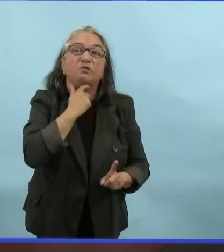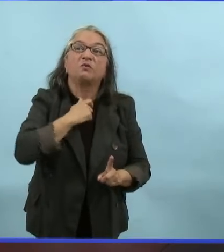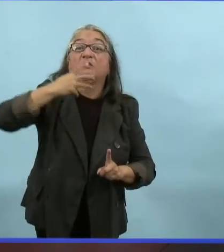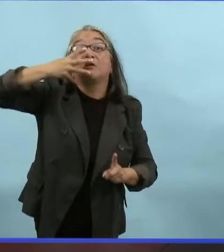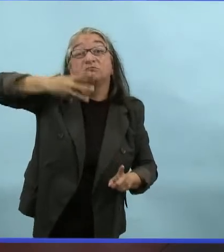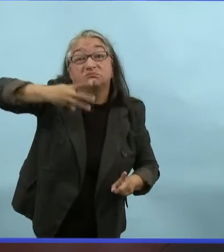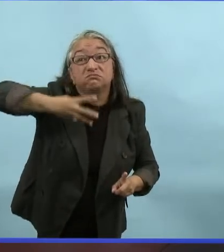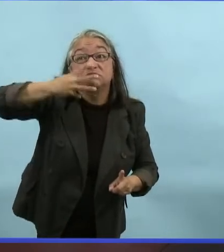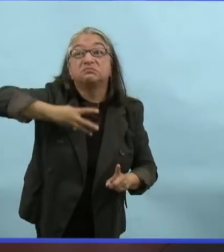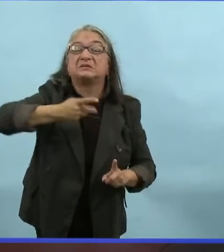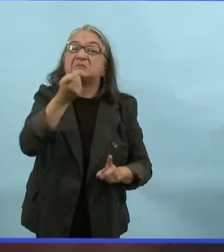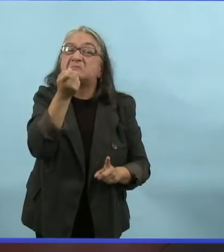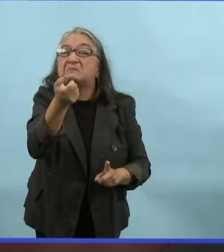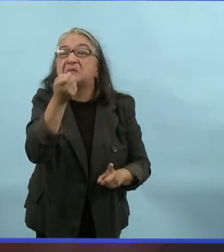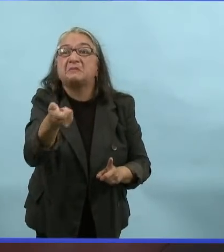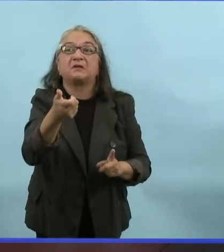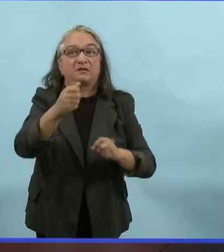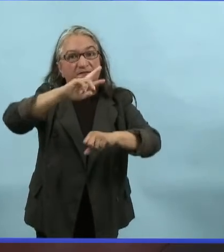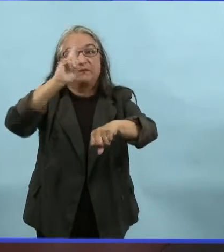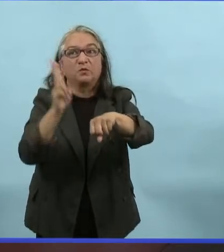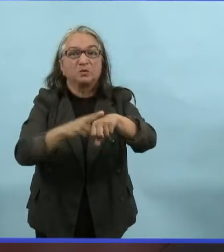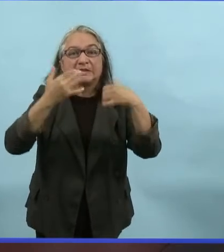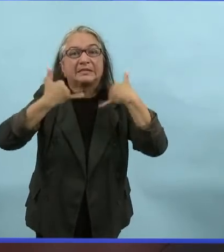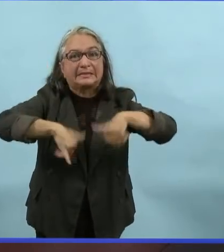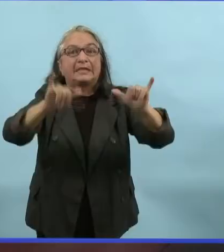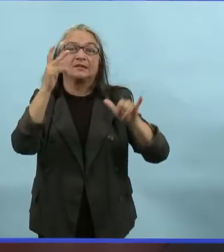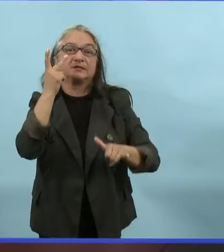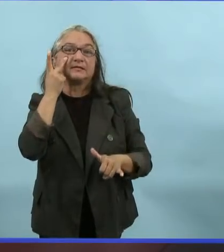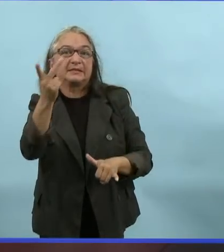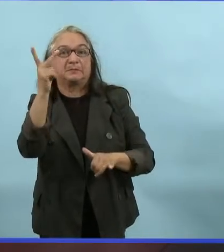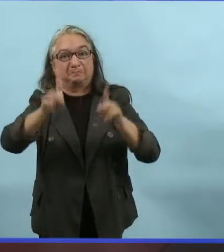still seeing the severe outcomes we're still seeing hospitalizations icus and unfortunately